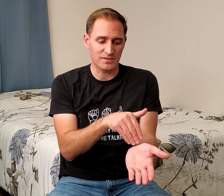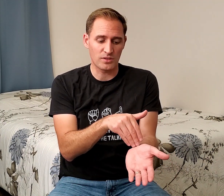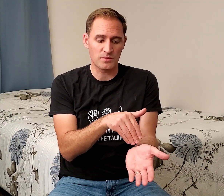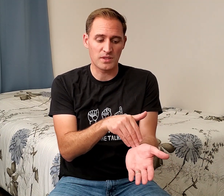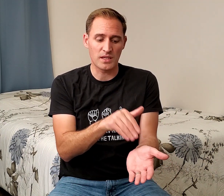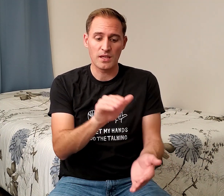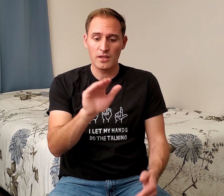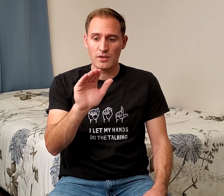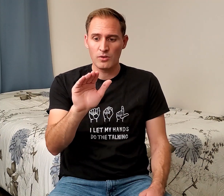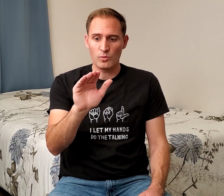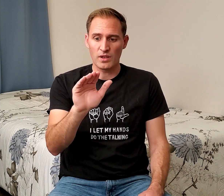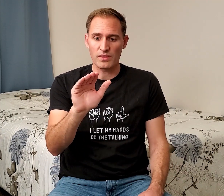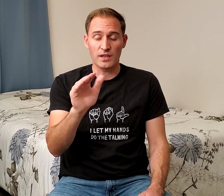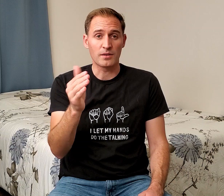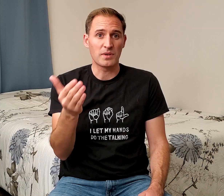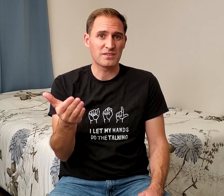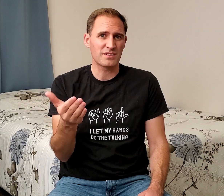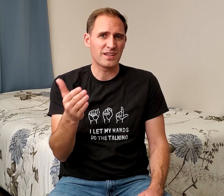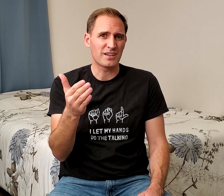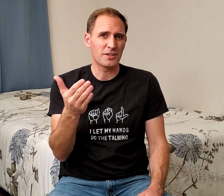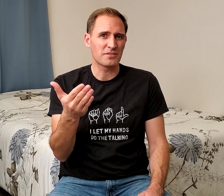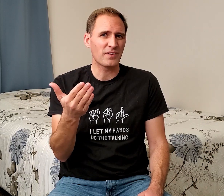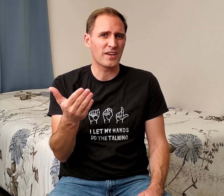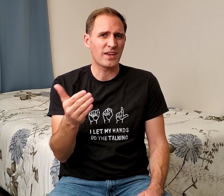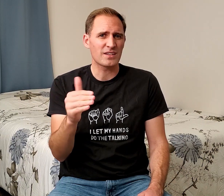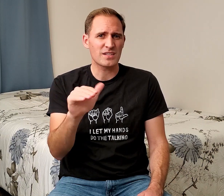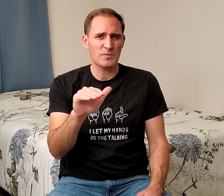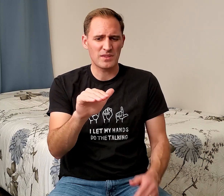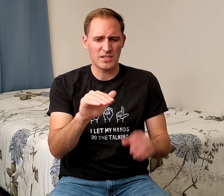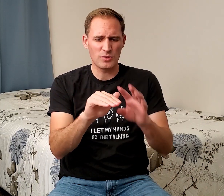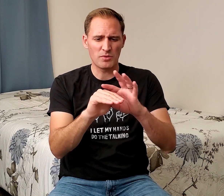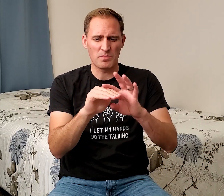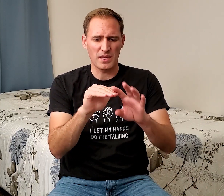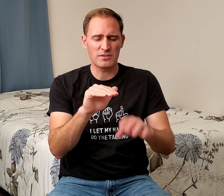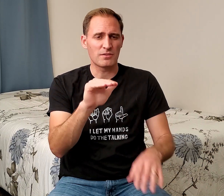going to be with basically a closed five handshape and then you will bend your